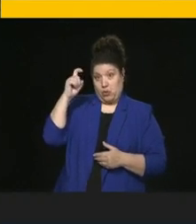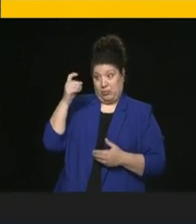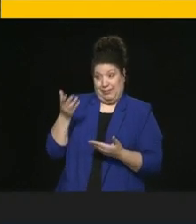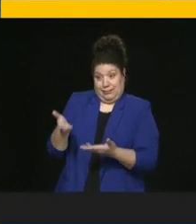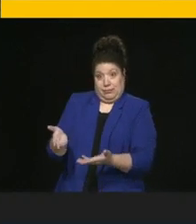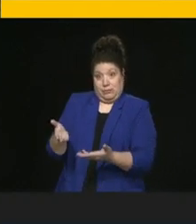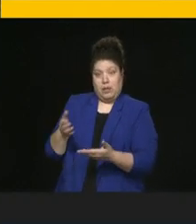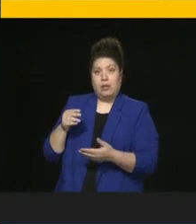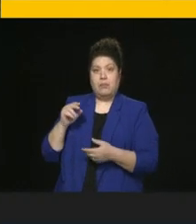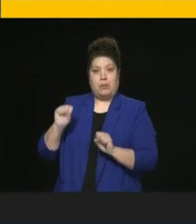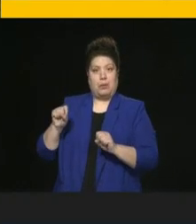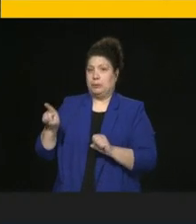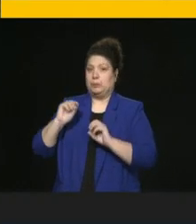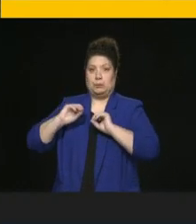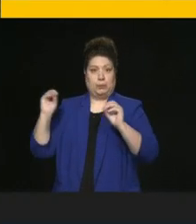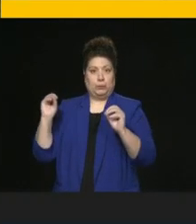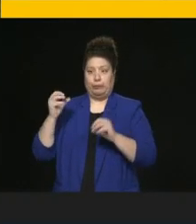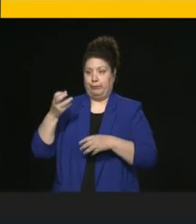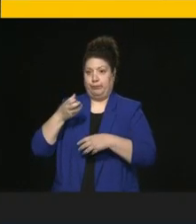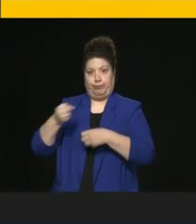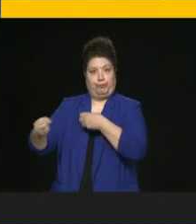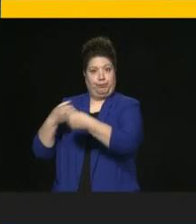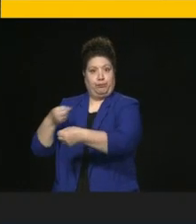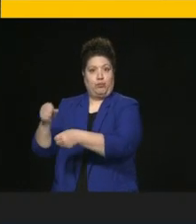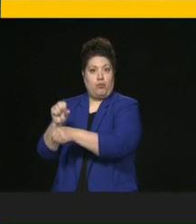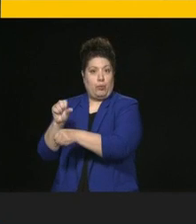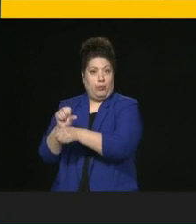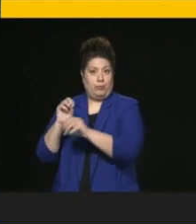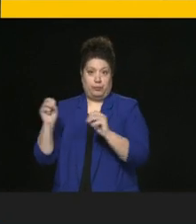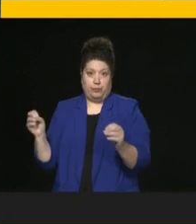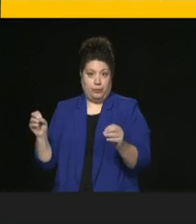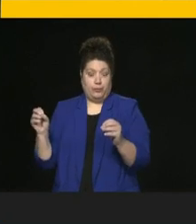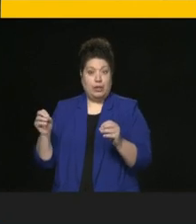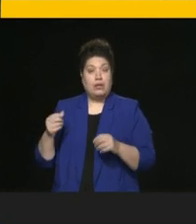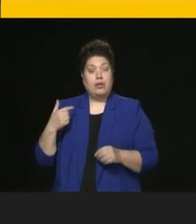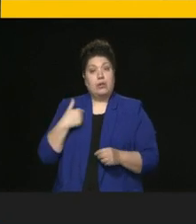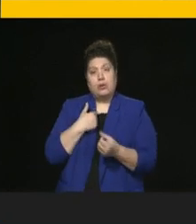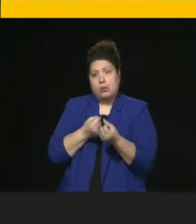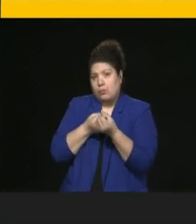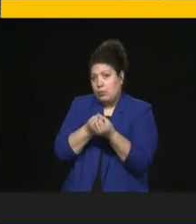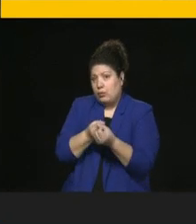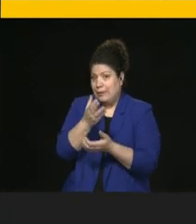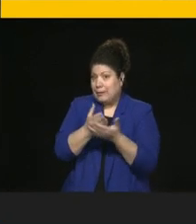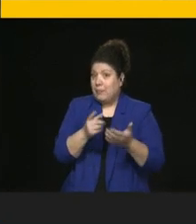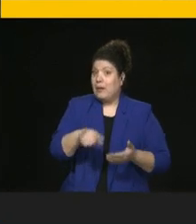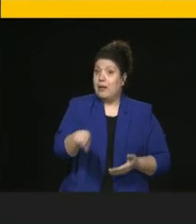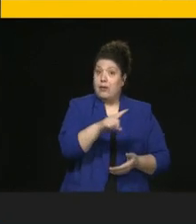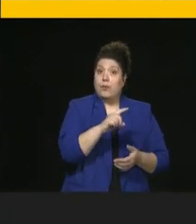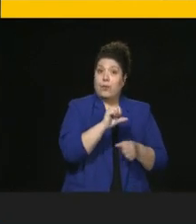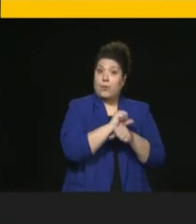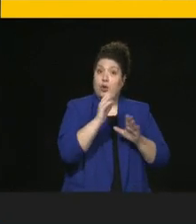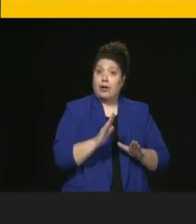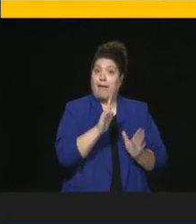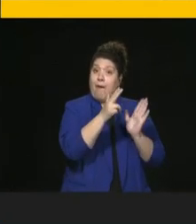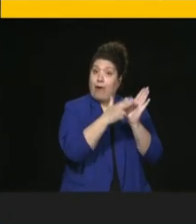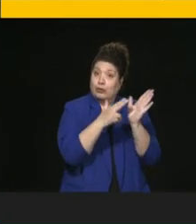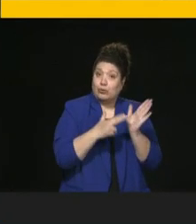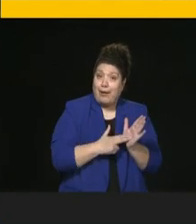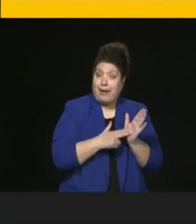THE CASE THIS YEAR. WE'RE ALSO TRYING TO HELP